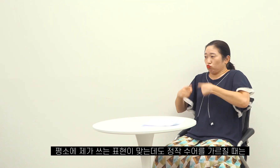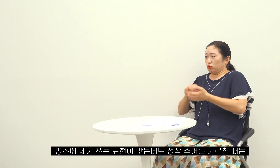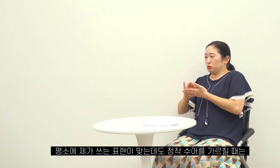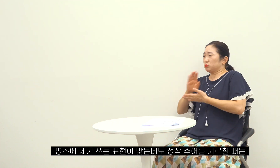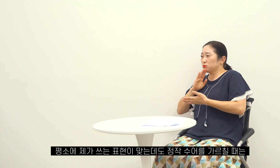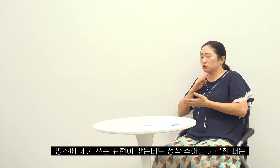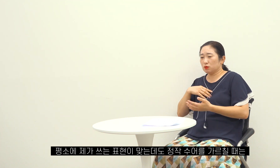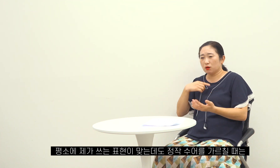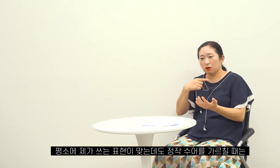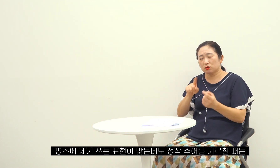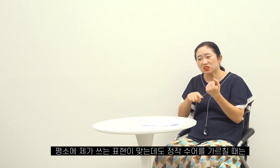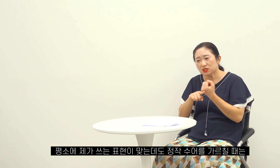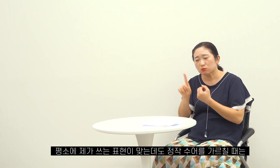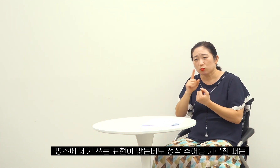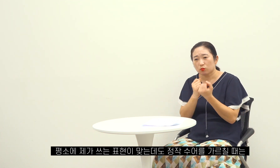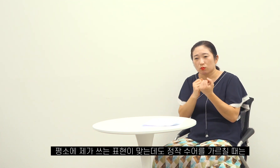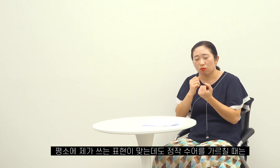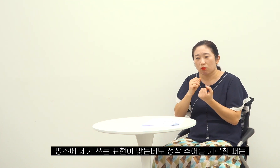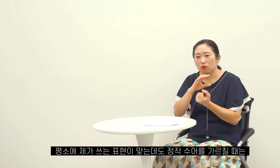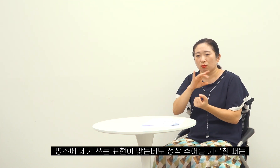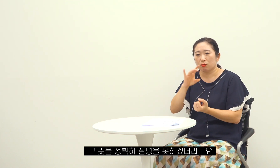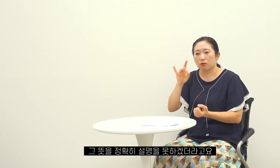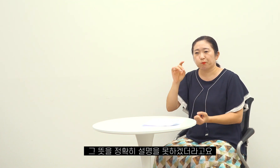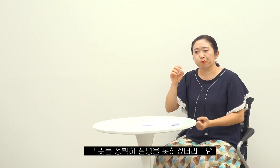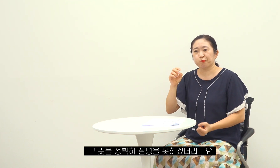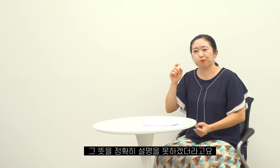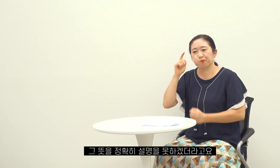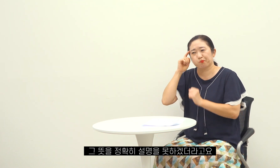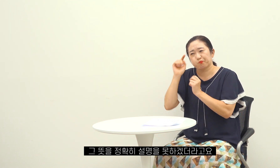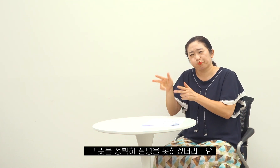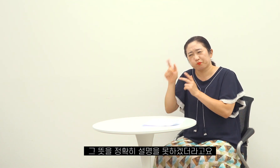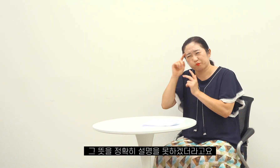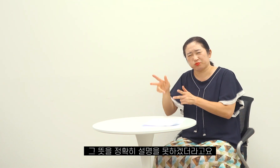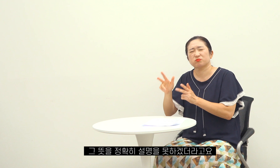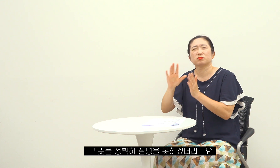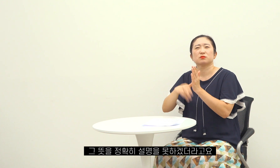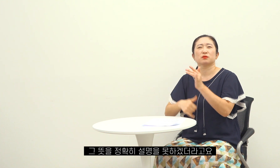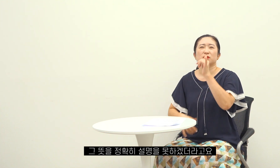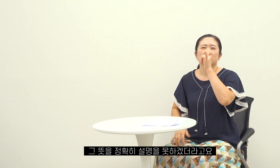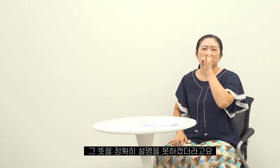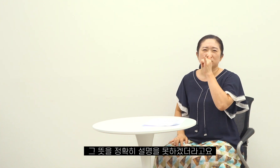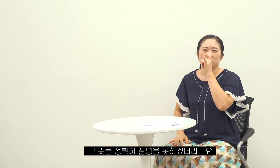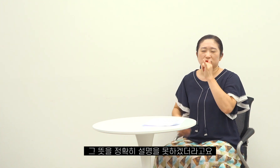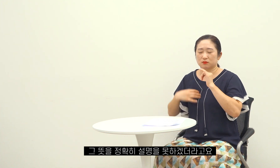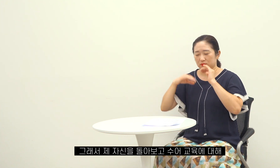the expressions I usually use were correct, but when I was teaching sign language, I couldn't explain the meaning accurately.